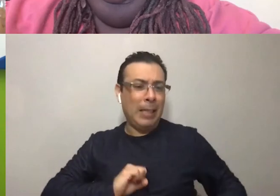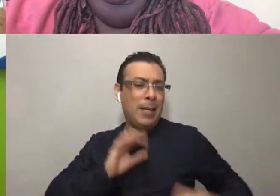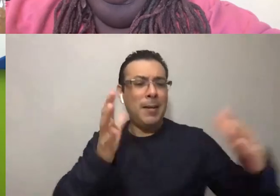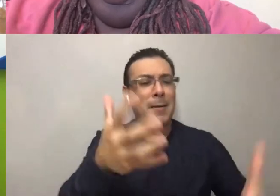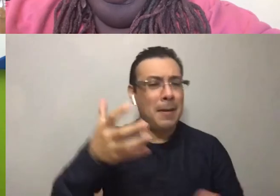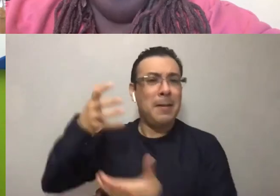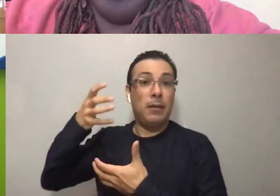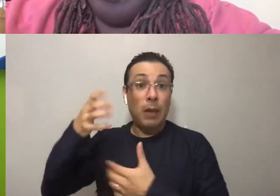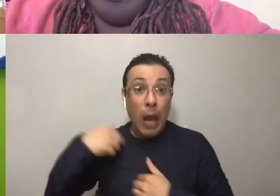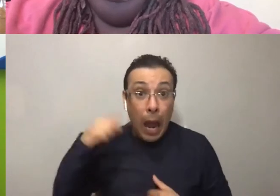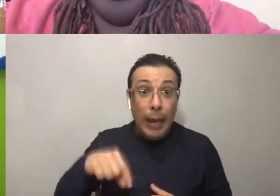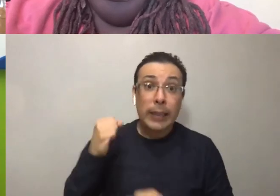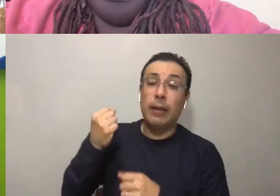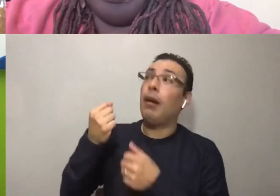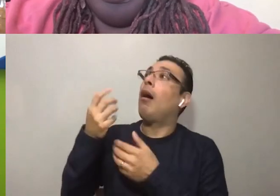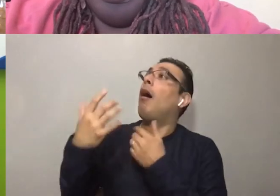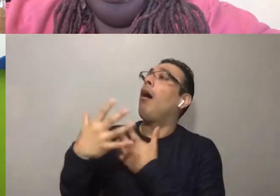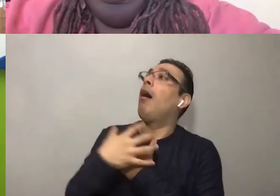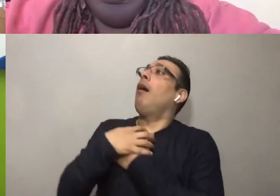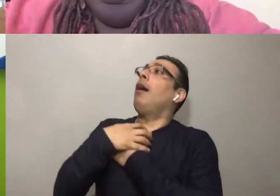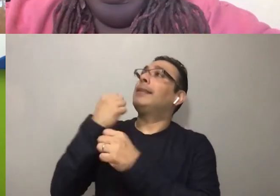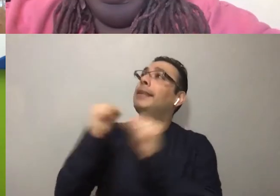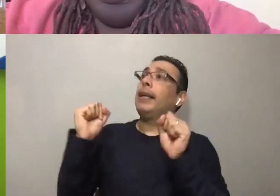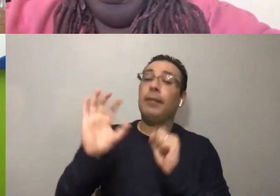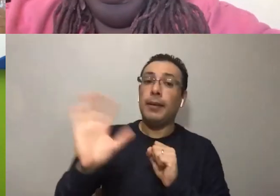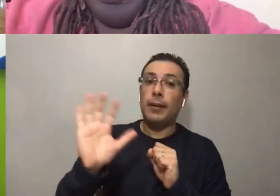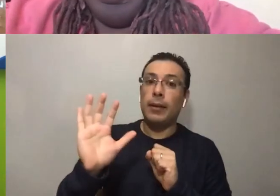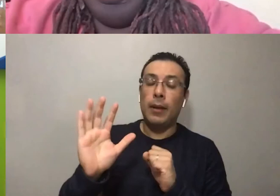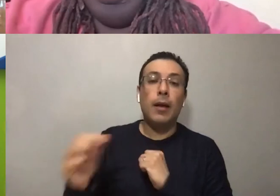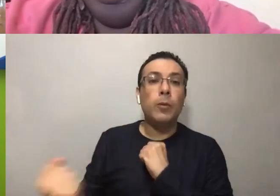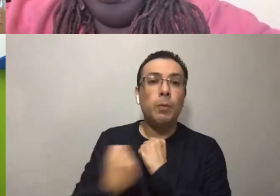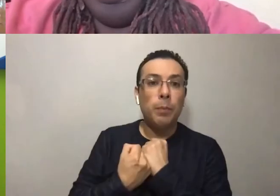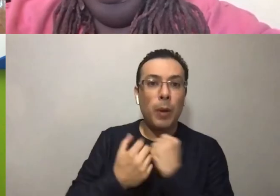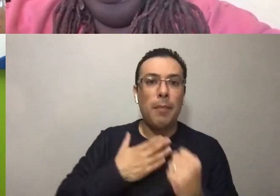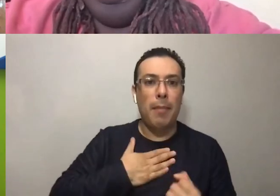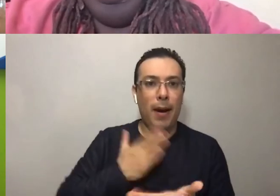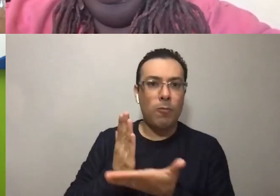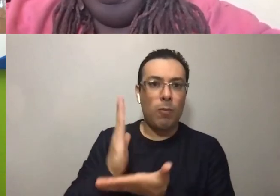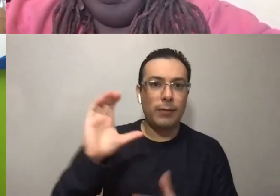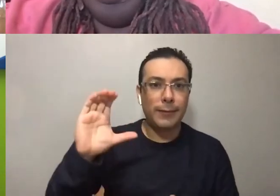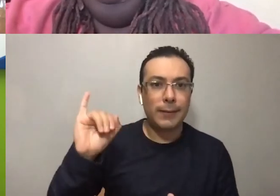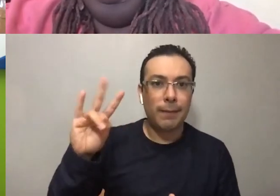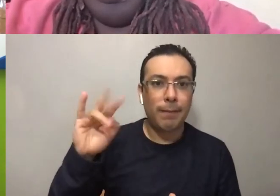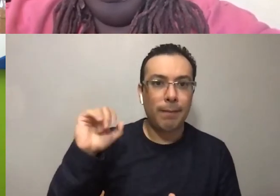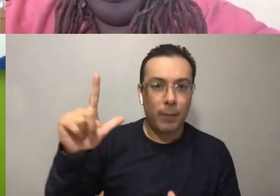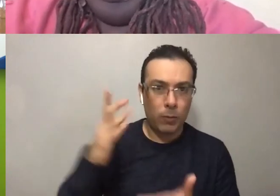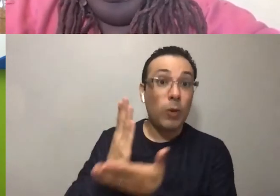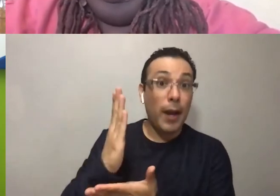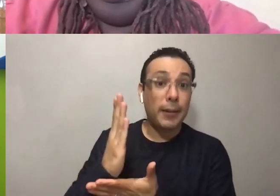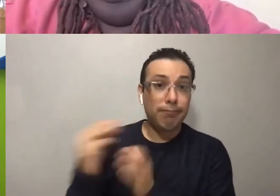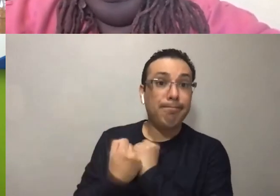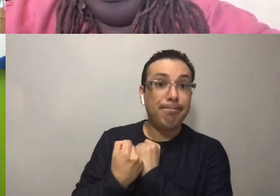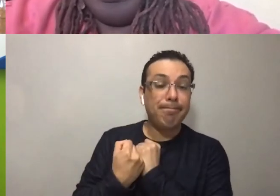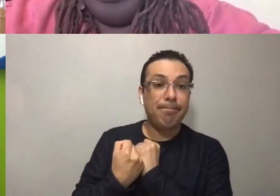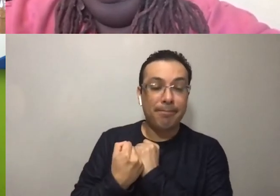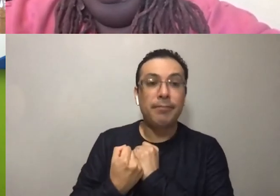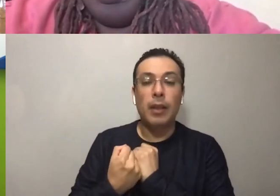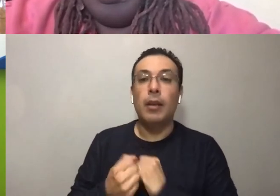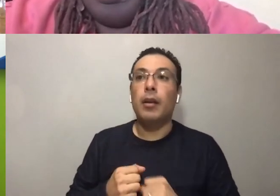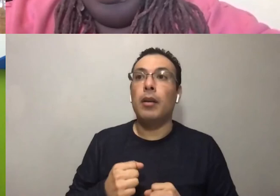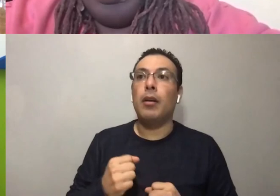And what that looks like is also understanding the social model of disability as asking us to think about not just disability but what is debilitating